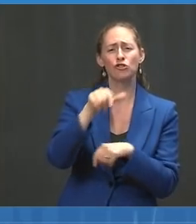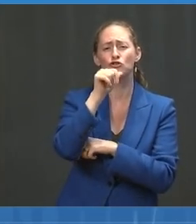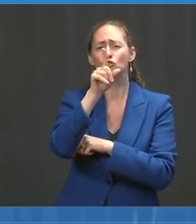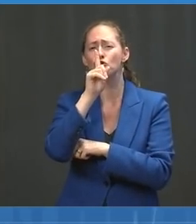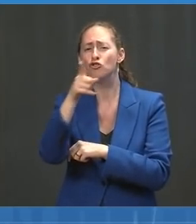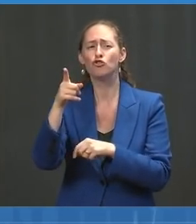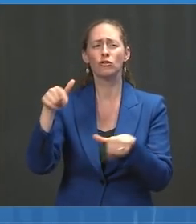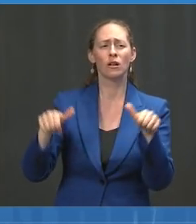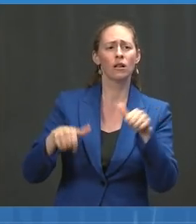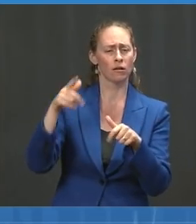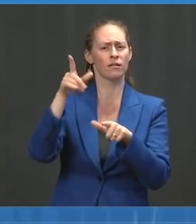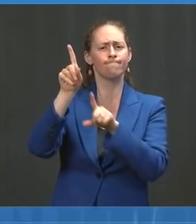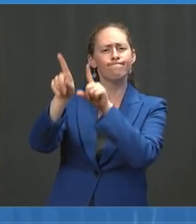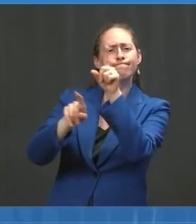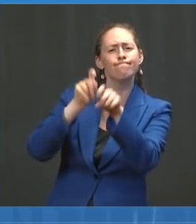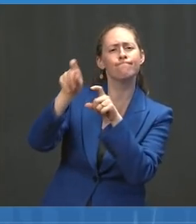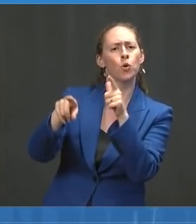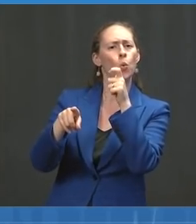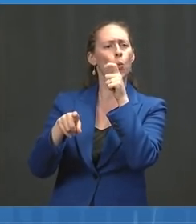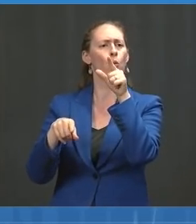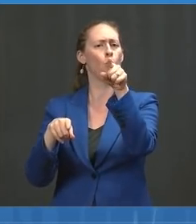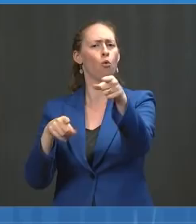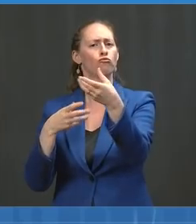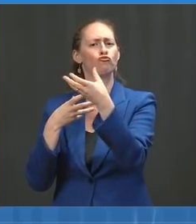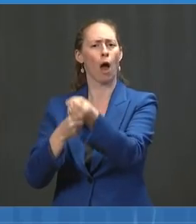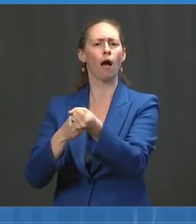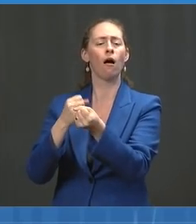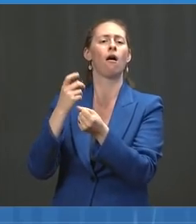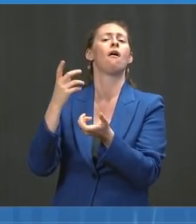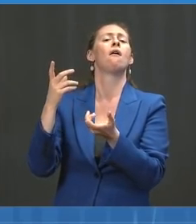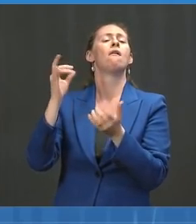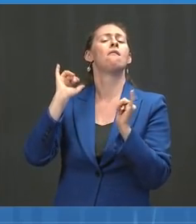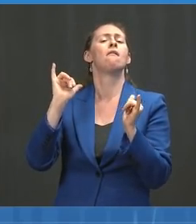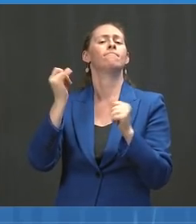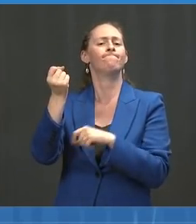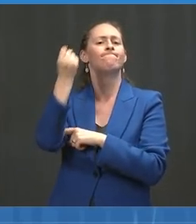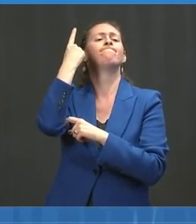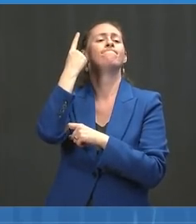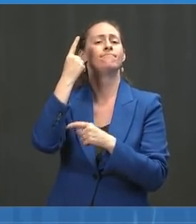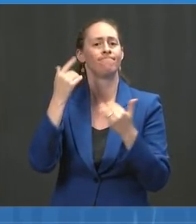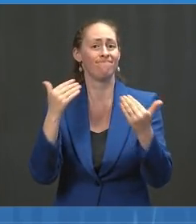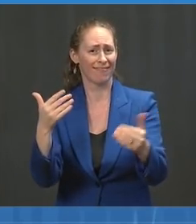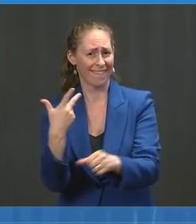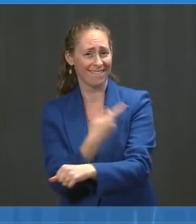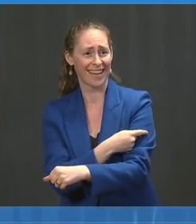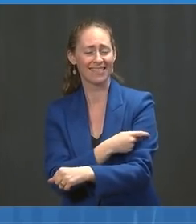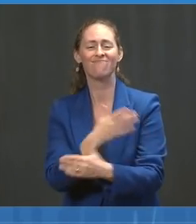to get the information you need to get vaccinated. Thank you. I'll now turn things over to Dr. Fauci.